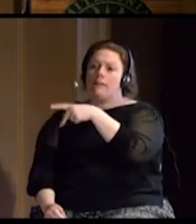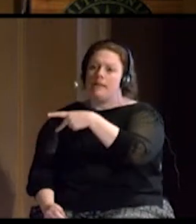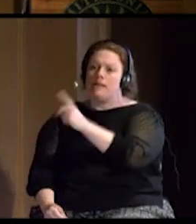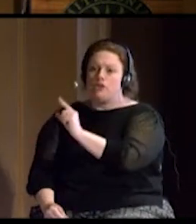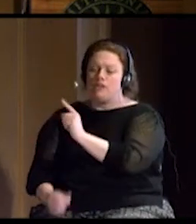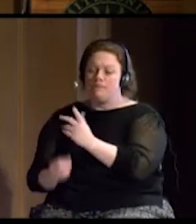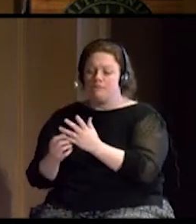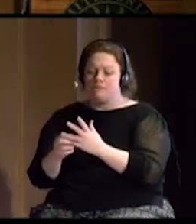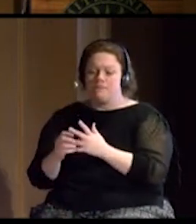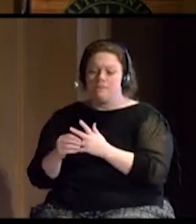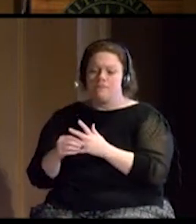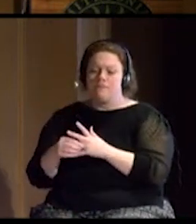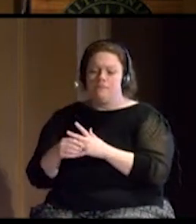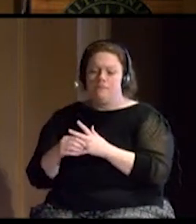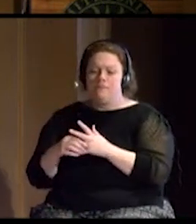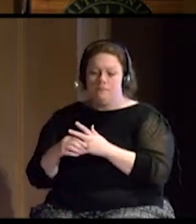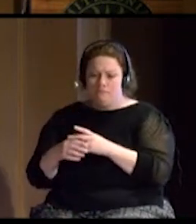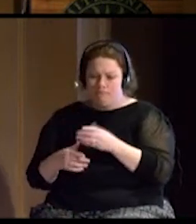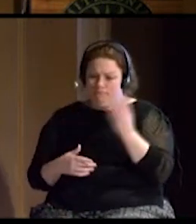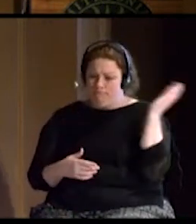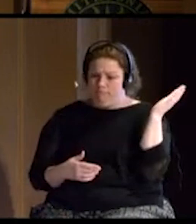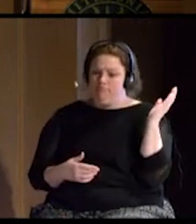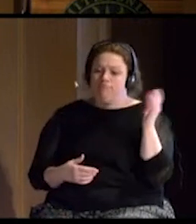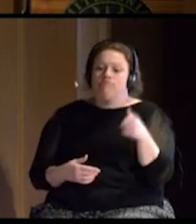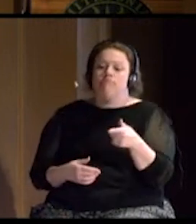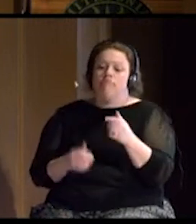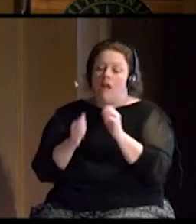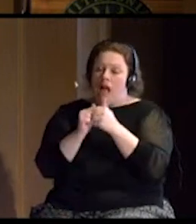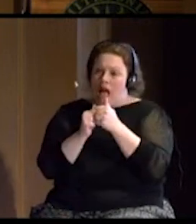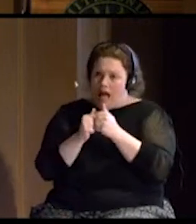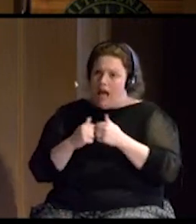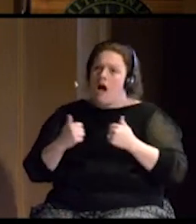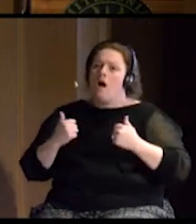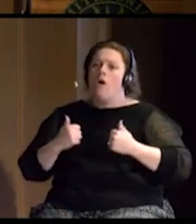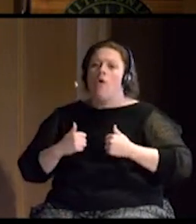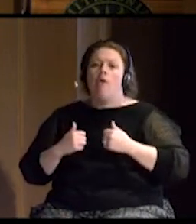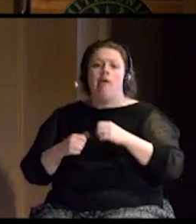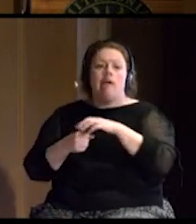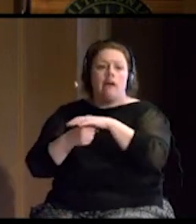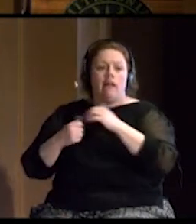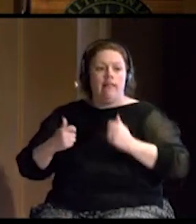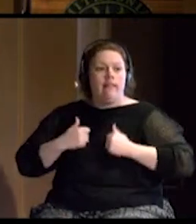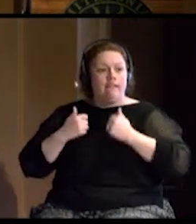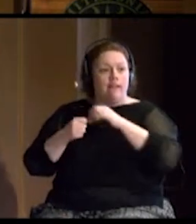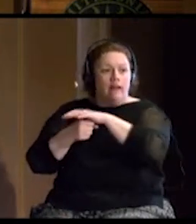So here is a habitat transitions rate-through-time plot that makes it easy to see.